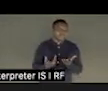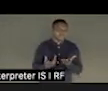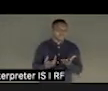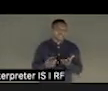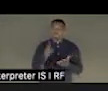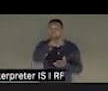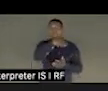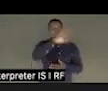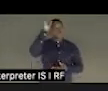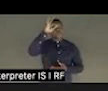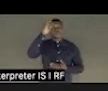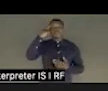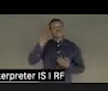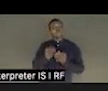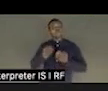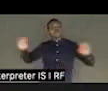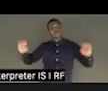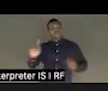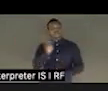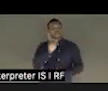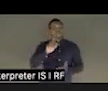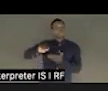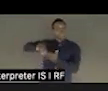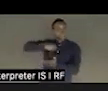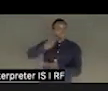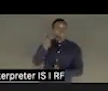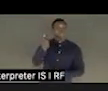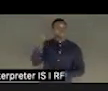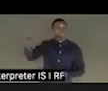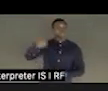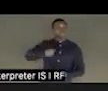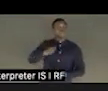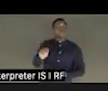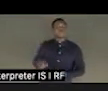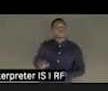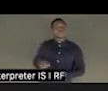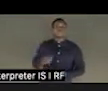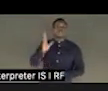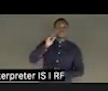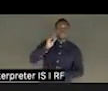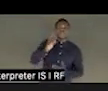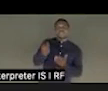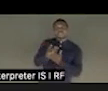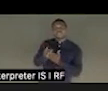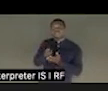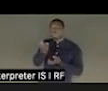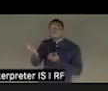So that is in essence what we are going to do in the upcoming two years in this project.